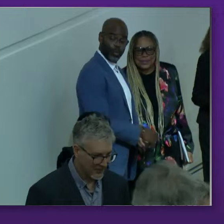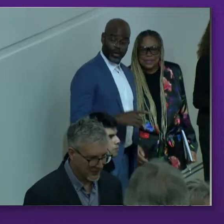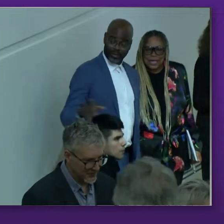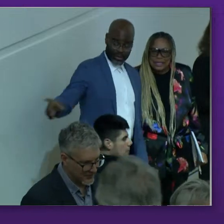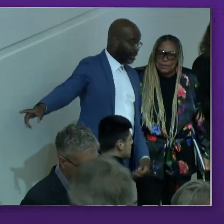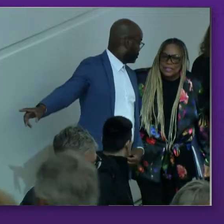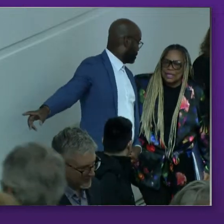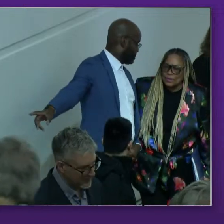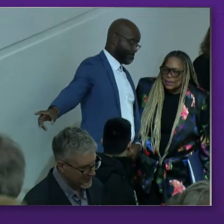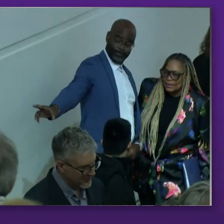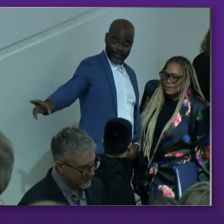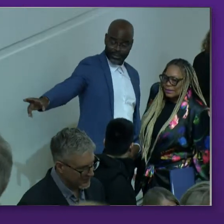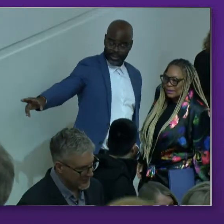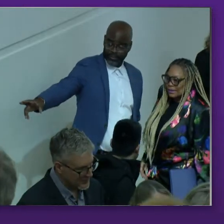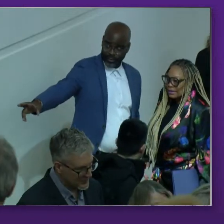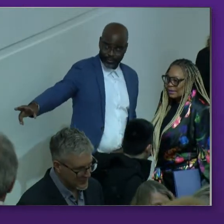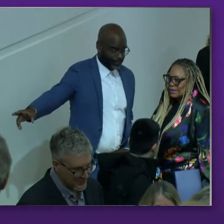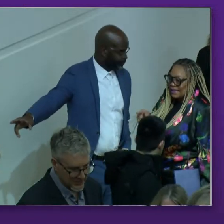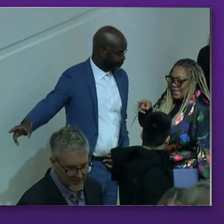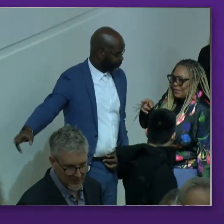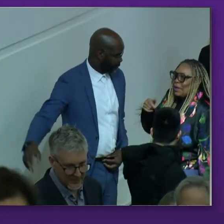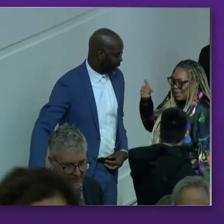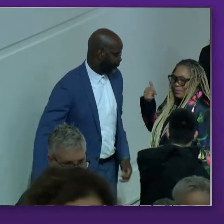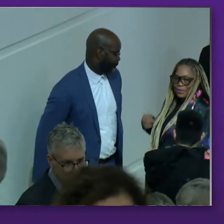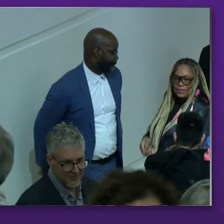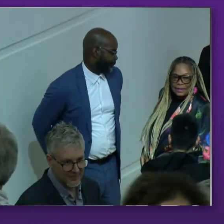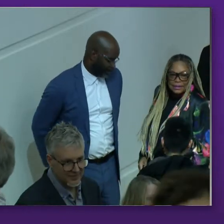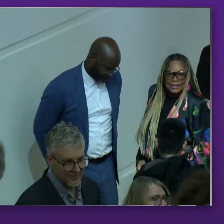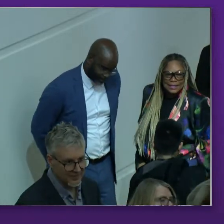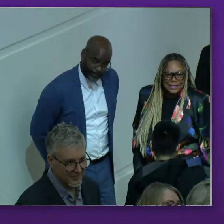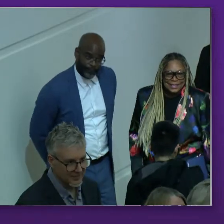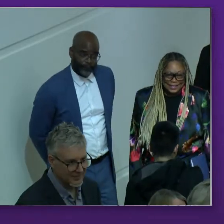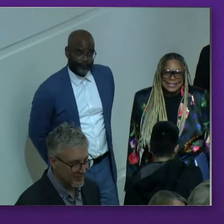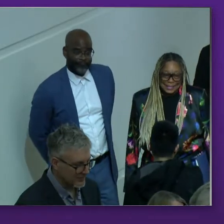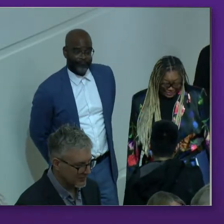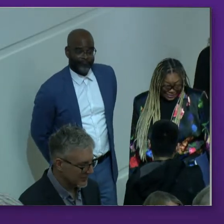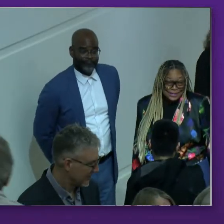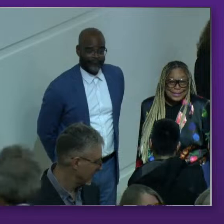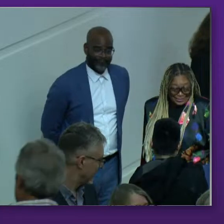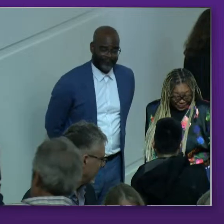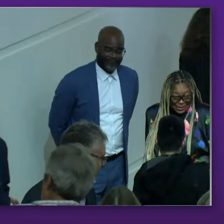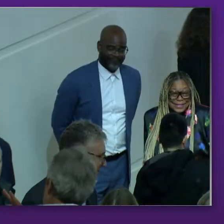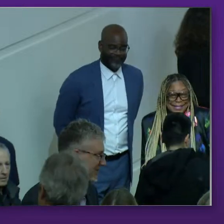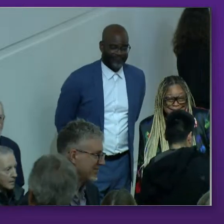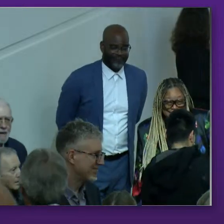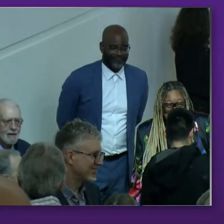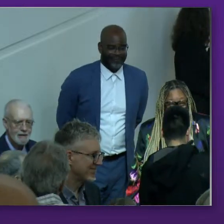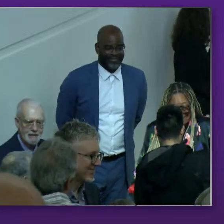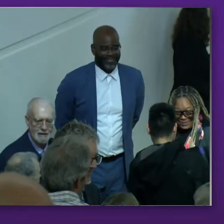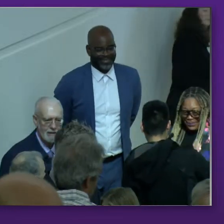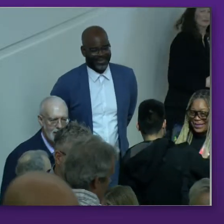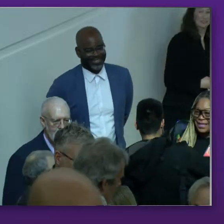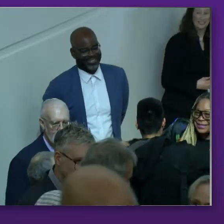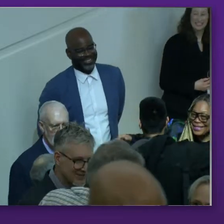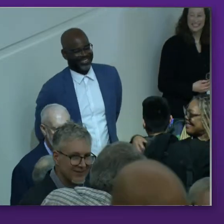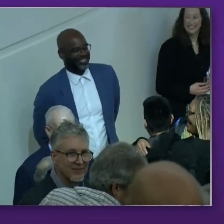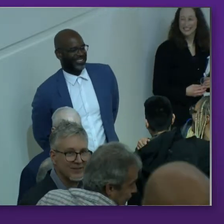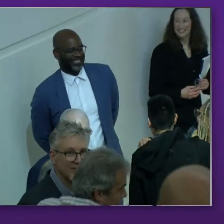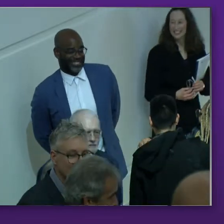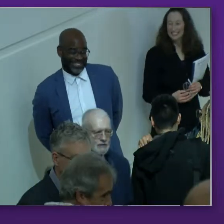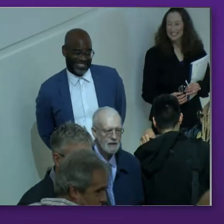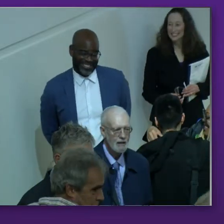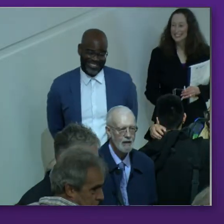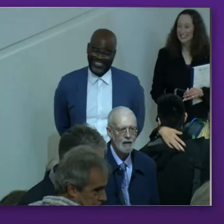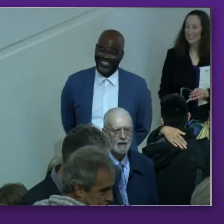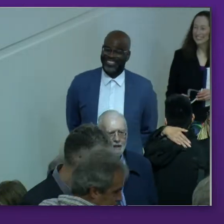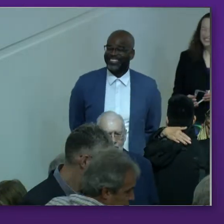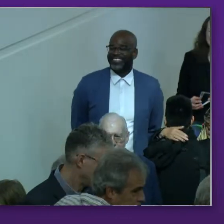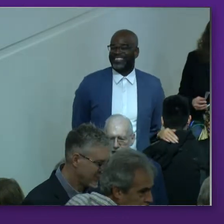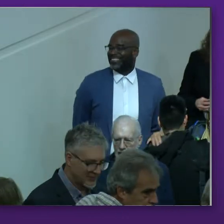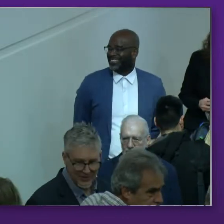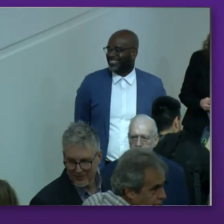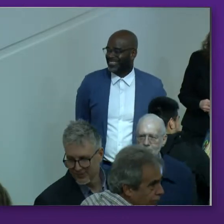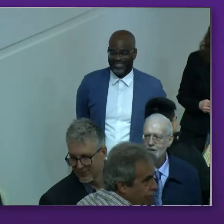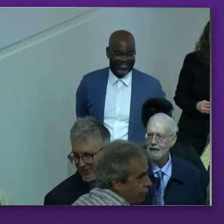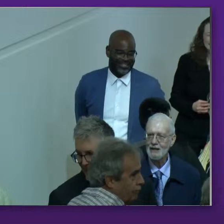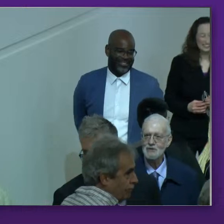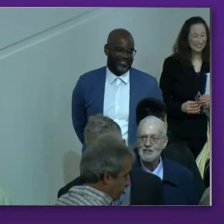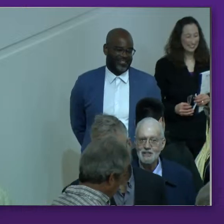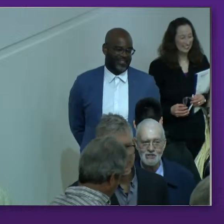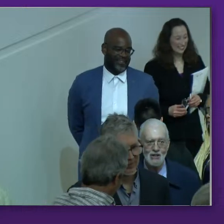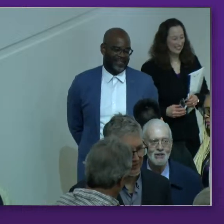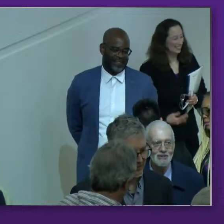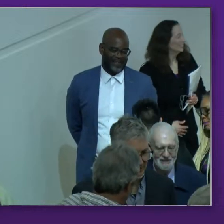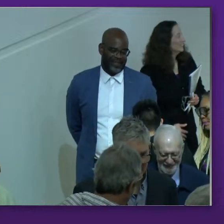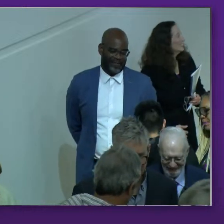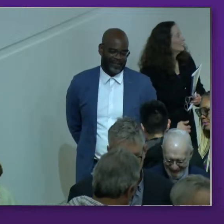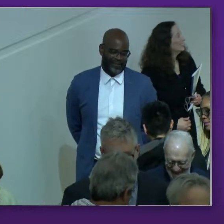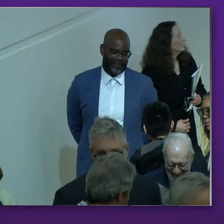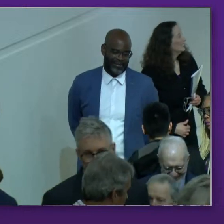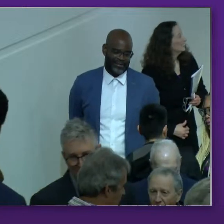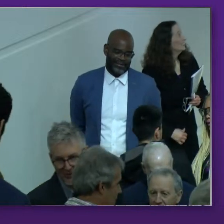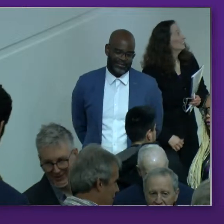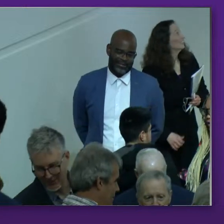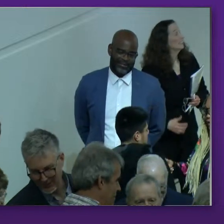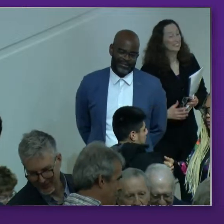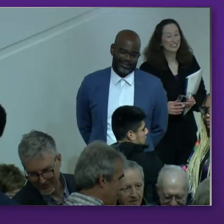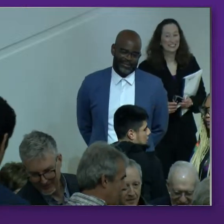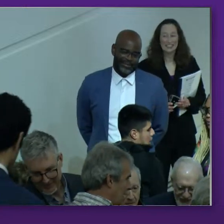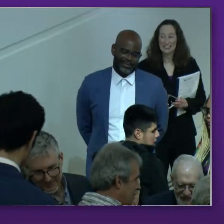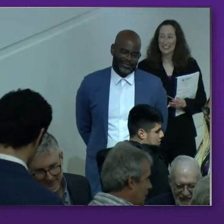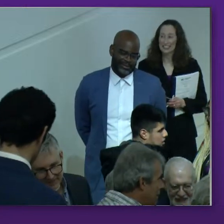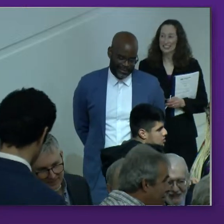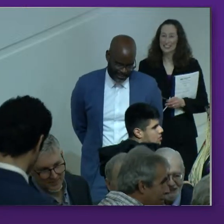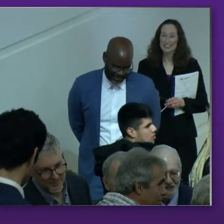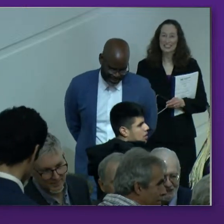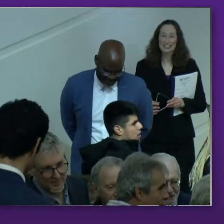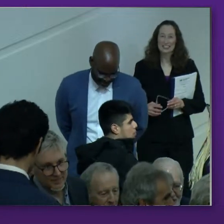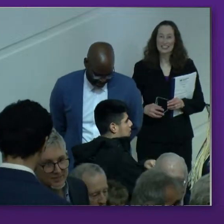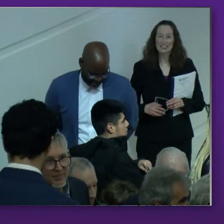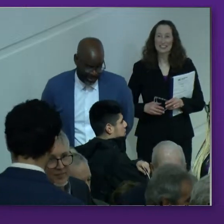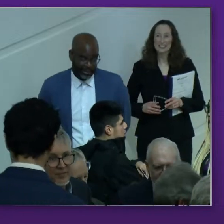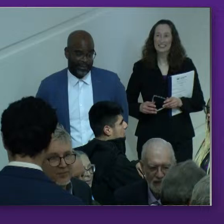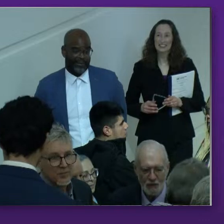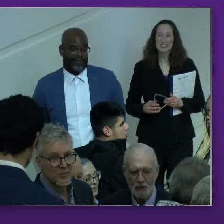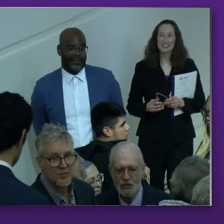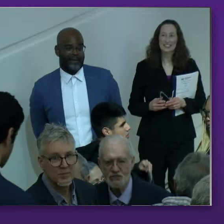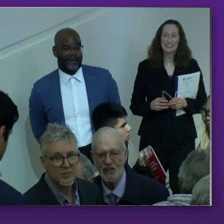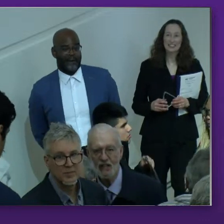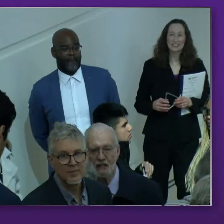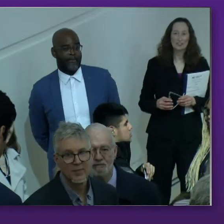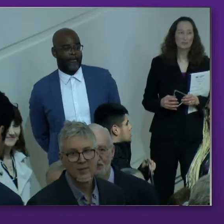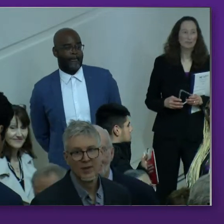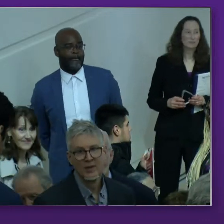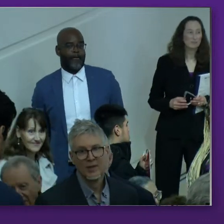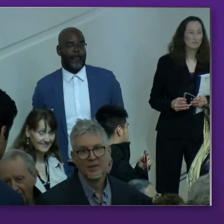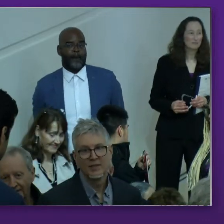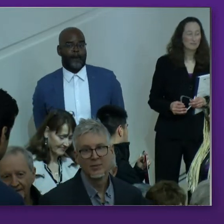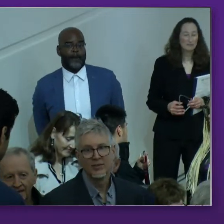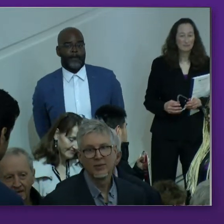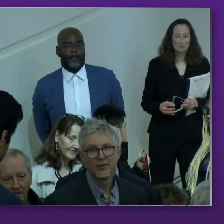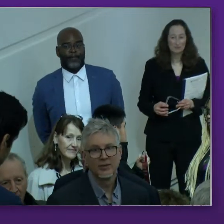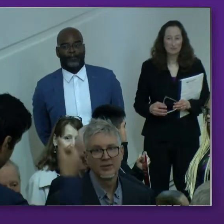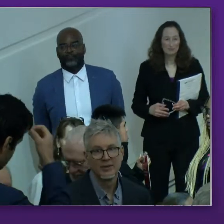JUST FEEL EMBRACED.>> PEOPLE